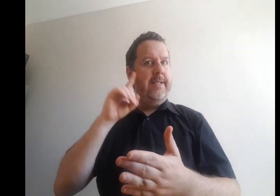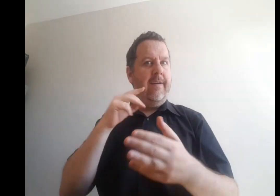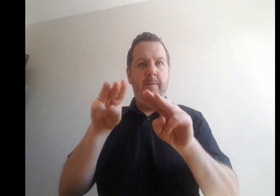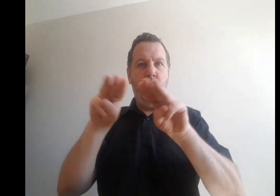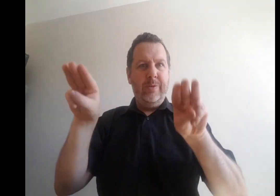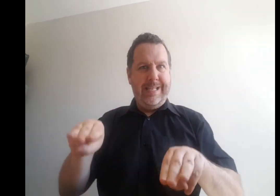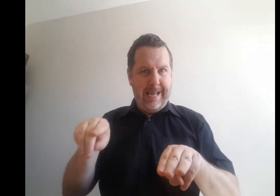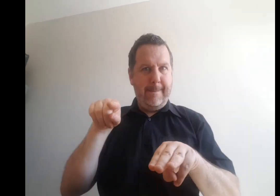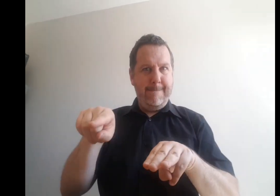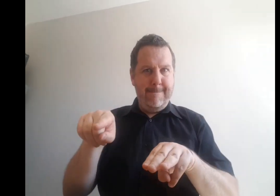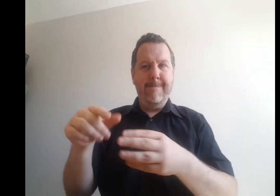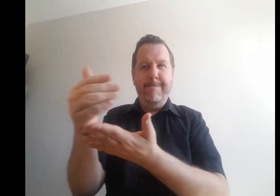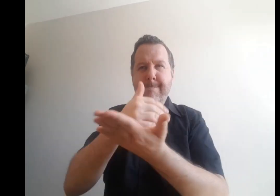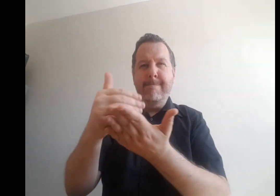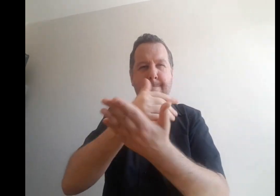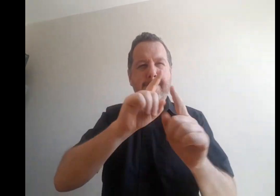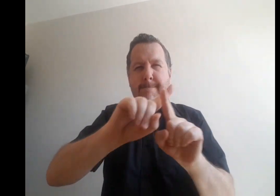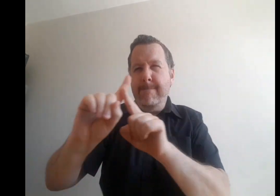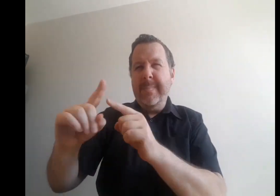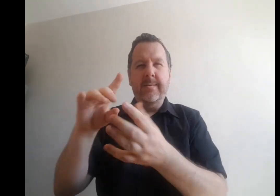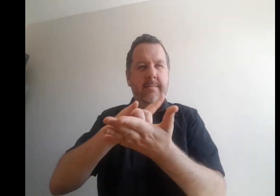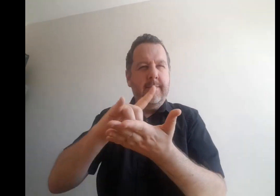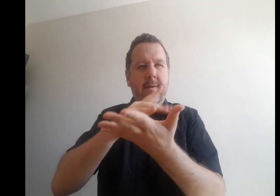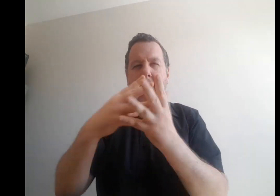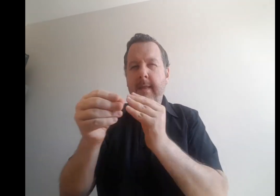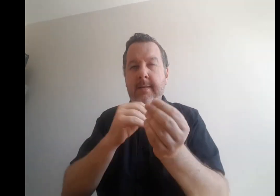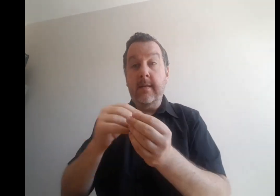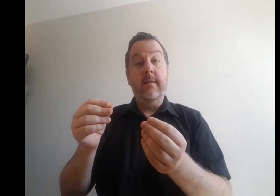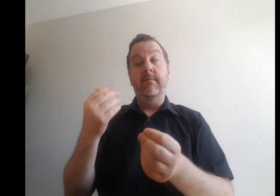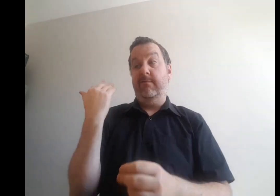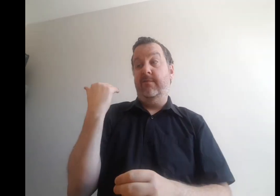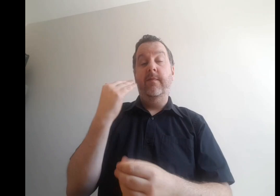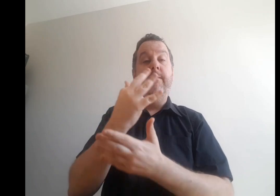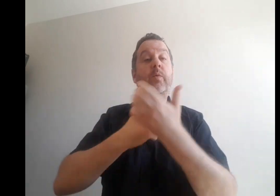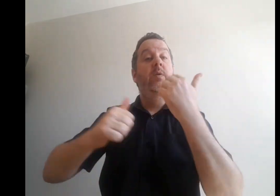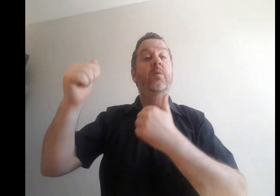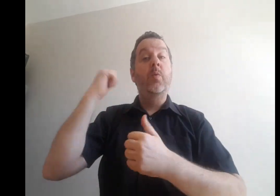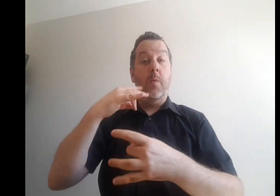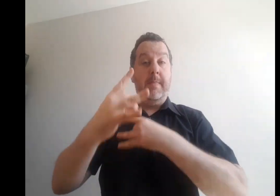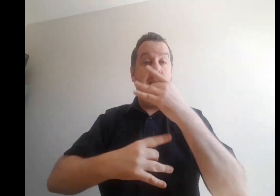and collect a lot of materials, and they produced a DVD a couple of years ago